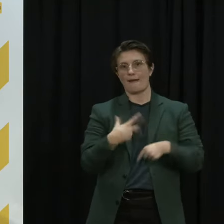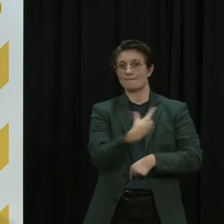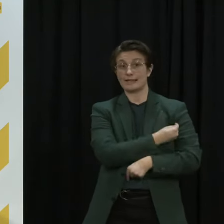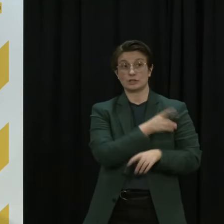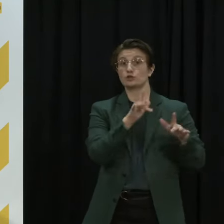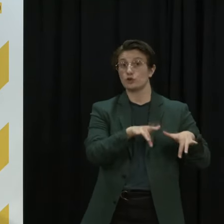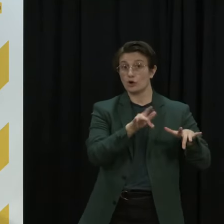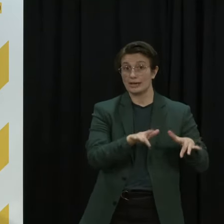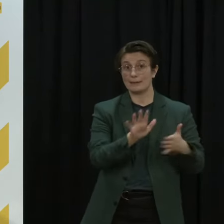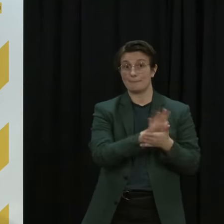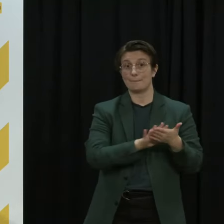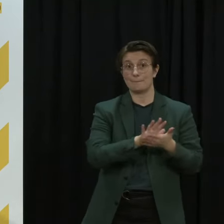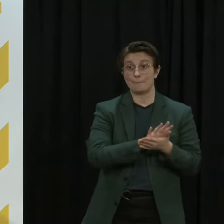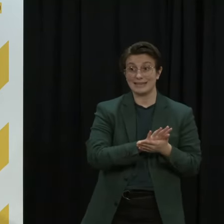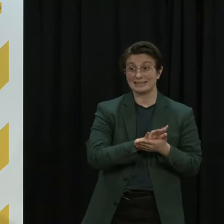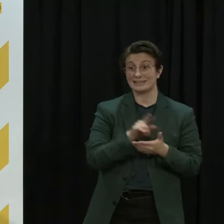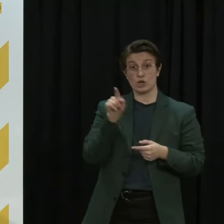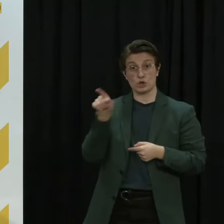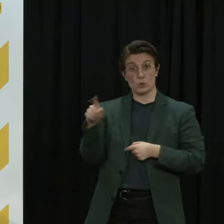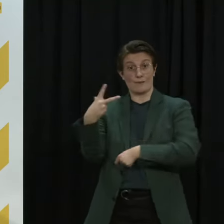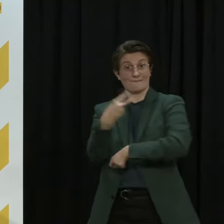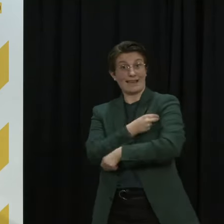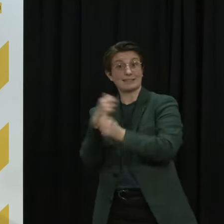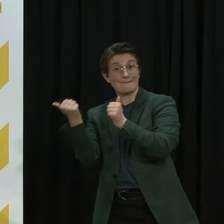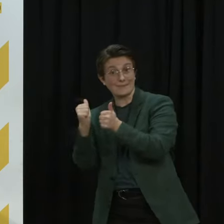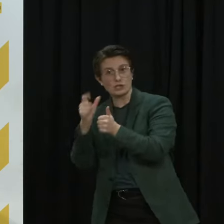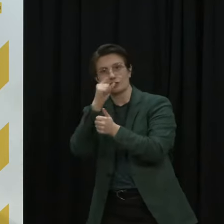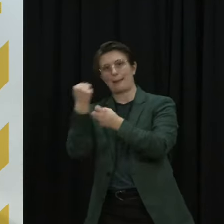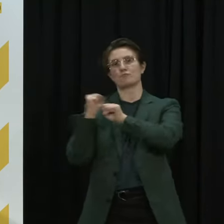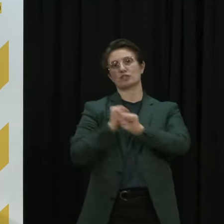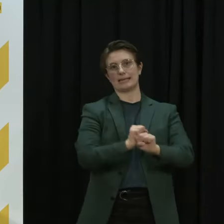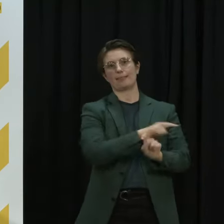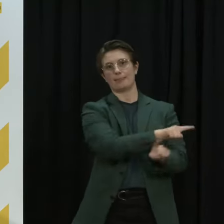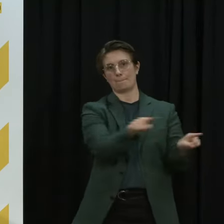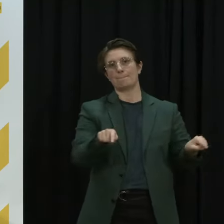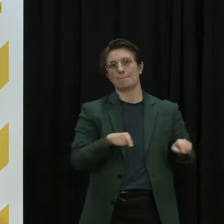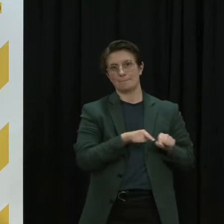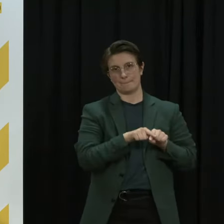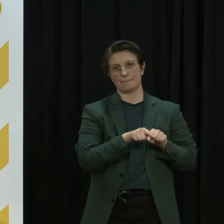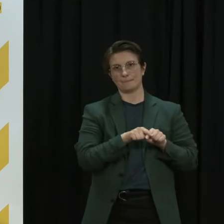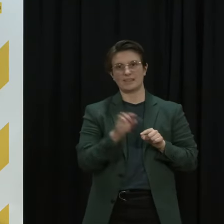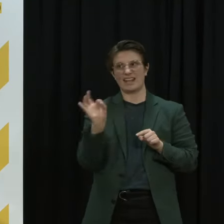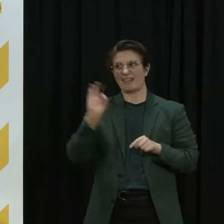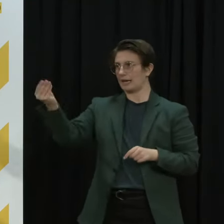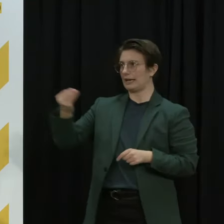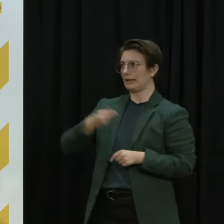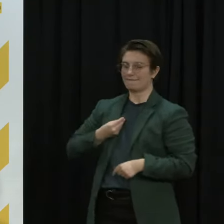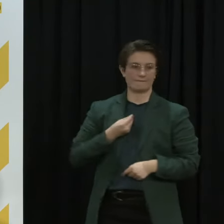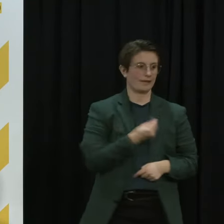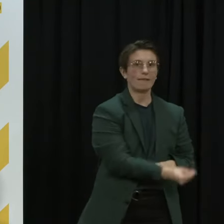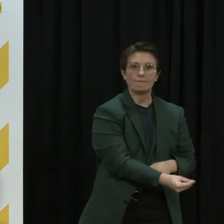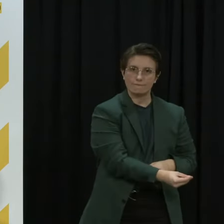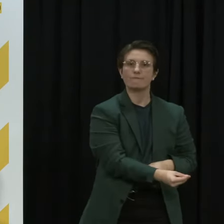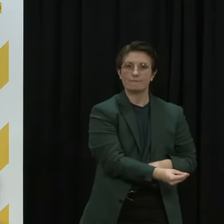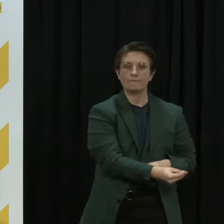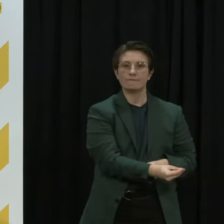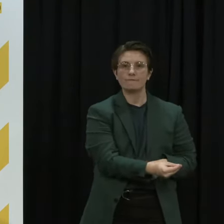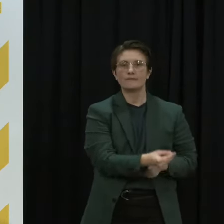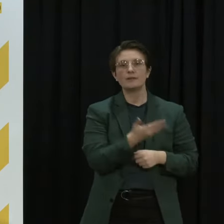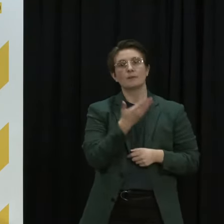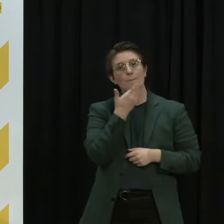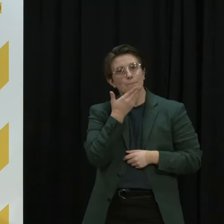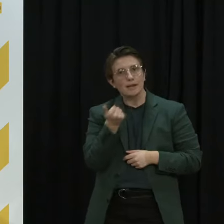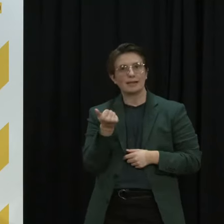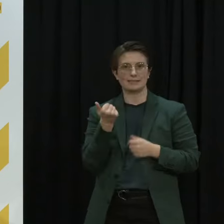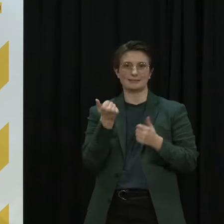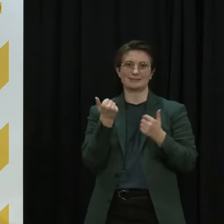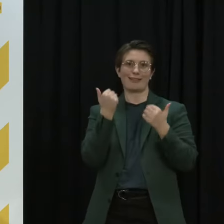yourself vaccinated in order to